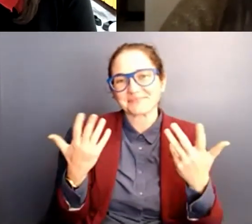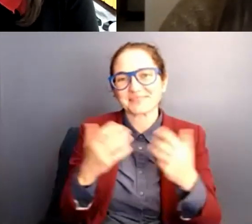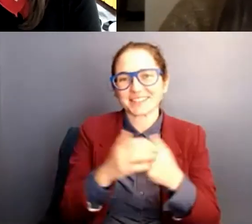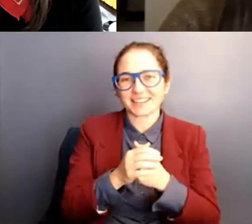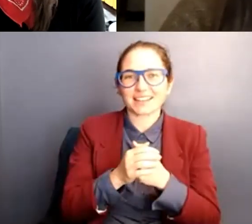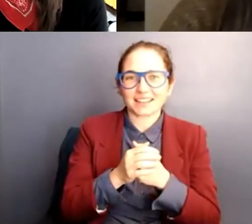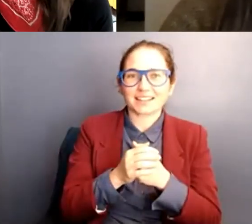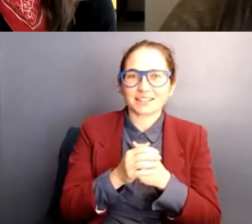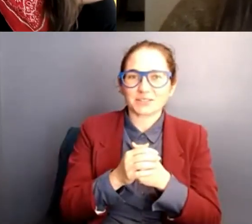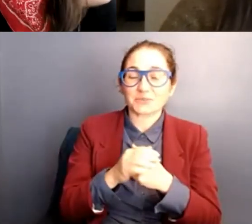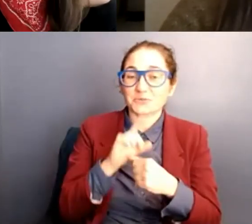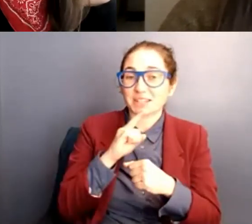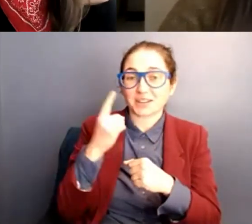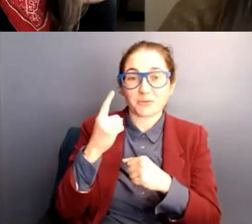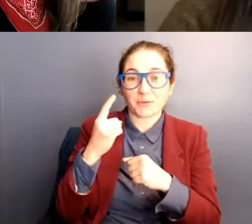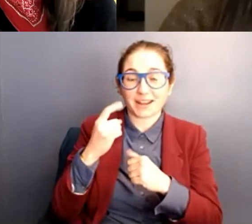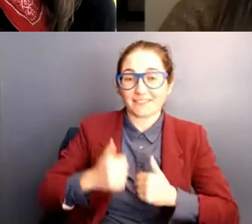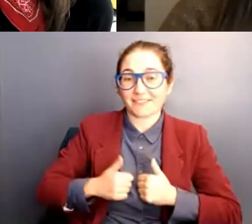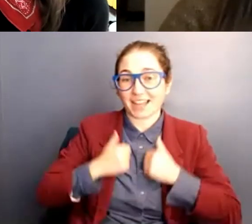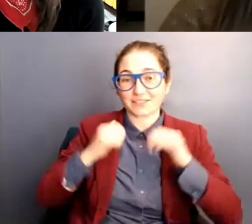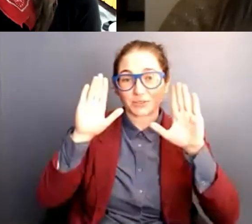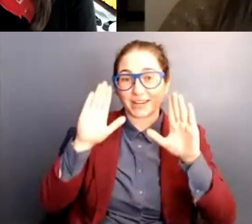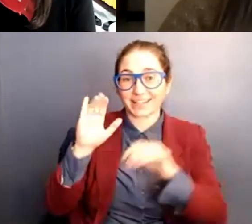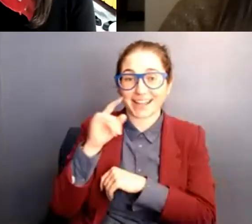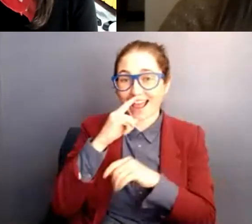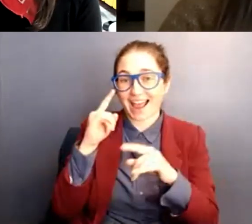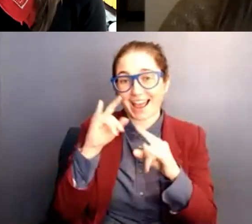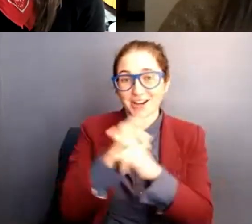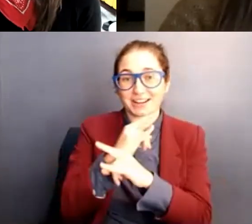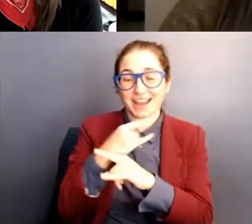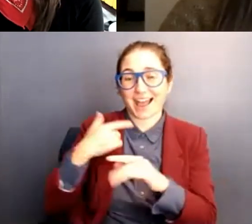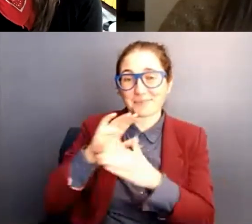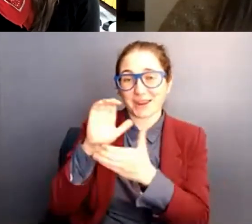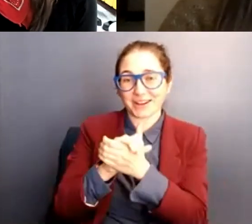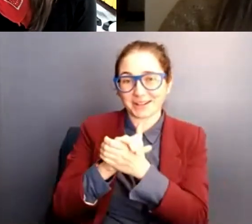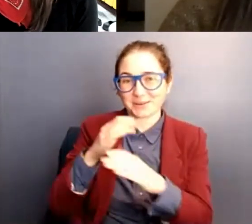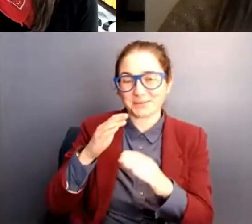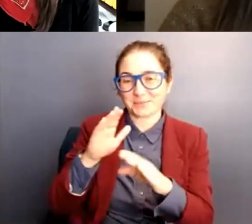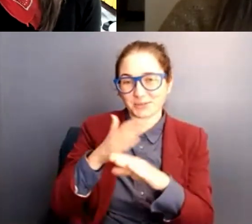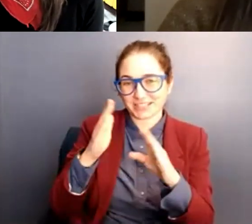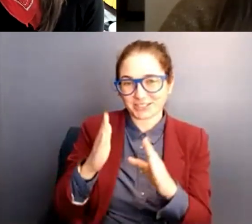great ironies, I married a musician. And so he's